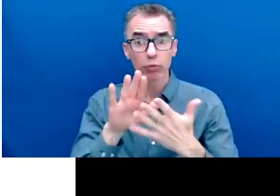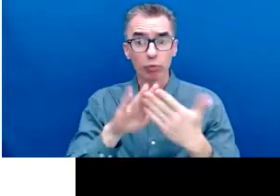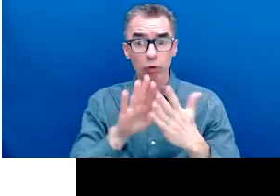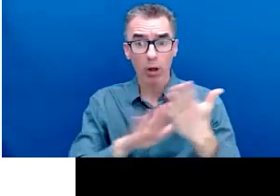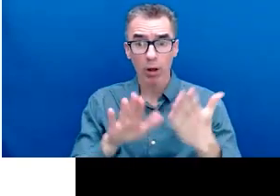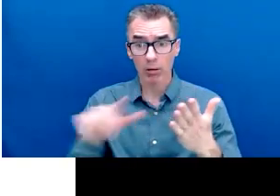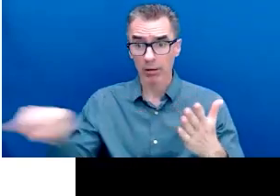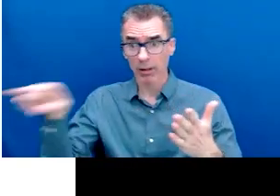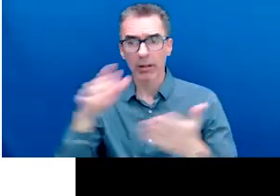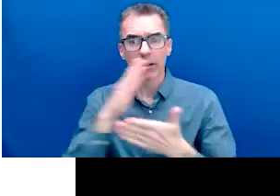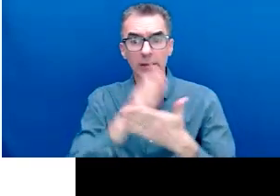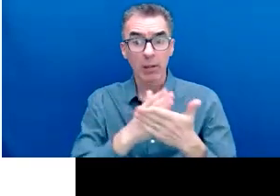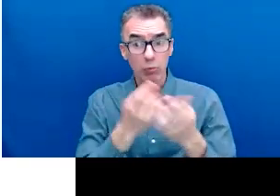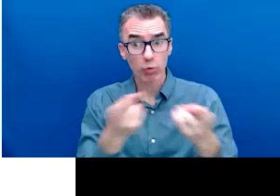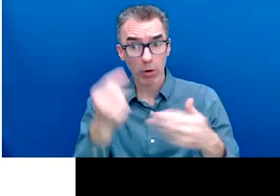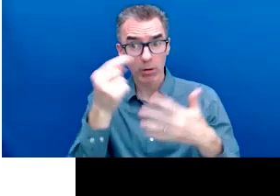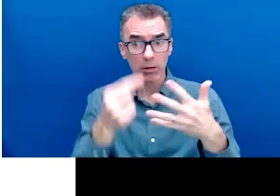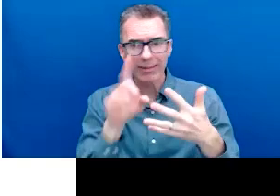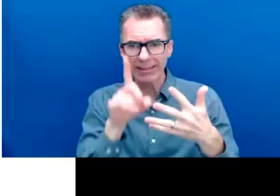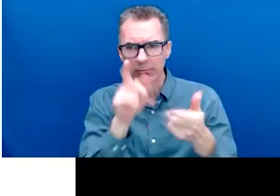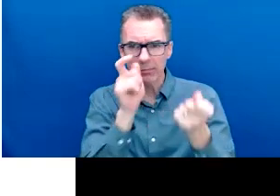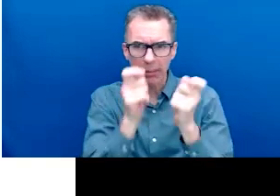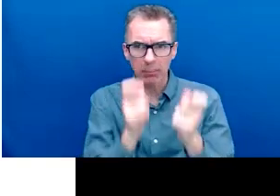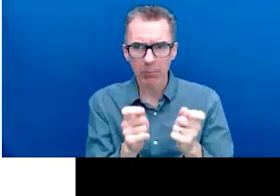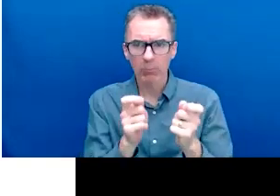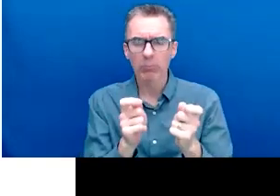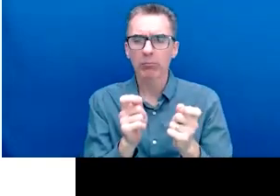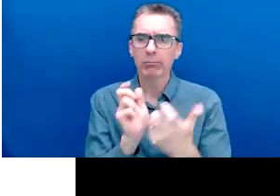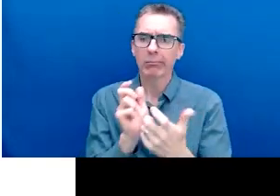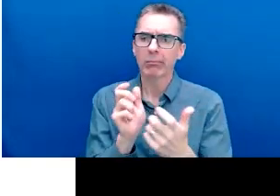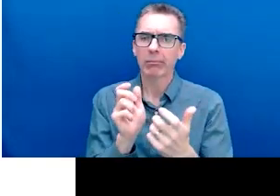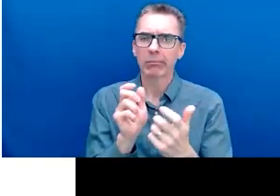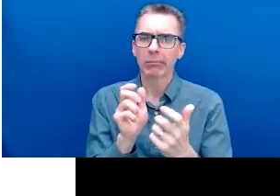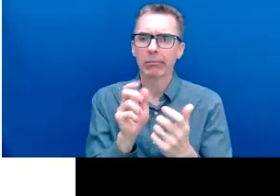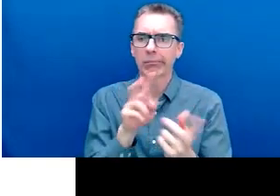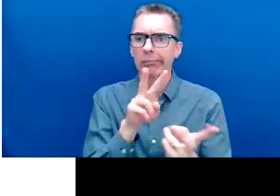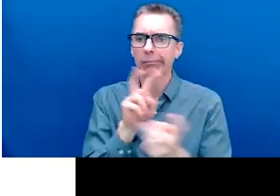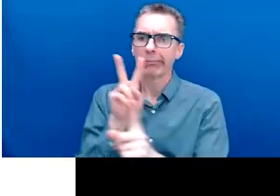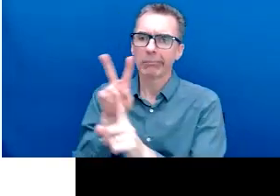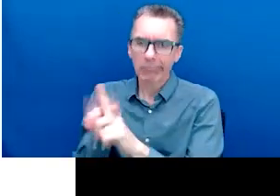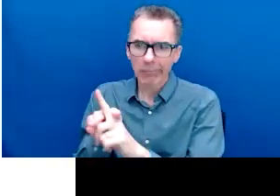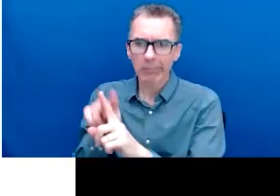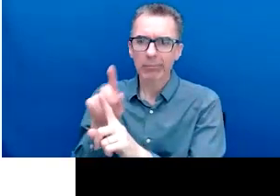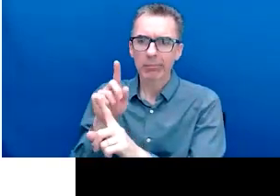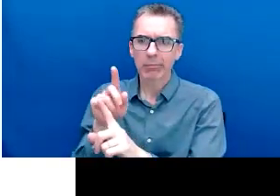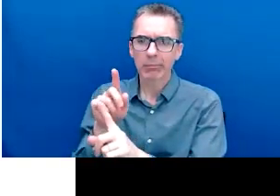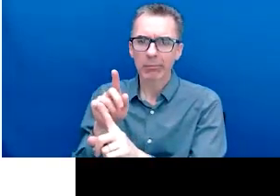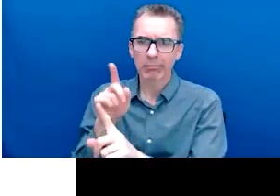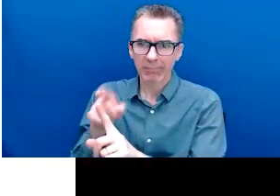some of these resources, to be more specific to California. And, you can limit by institution